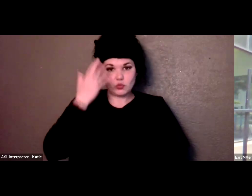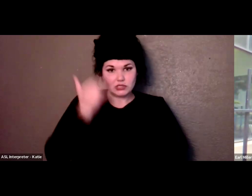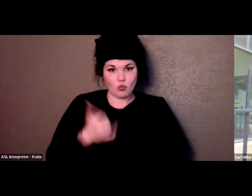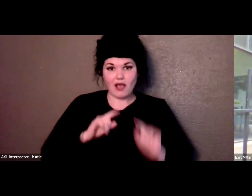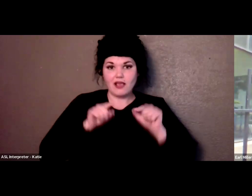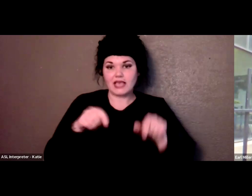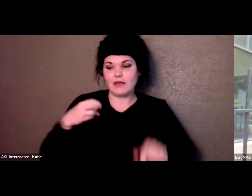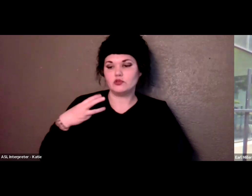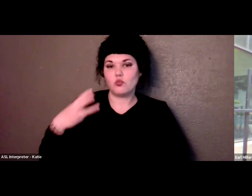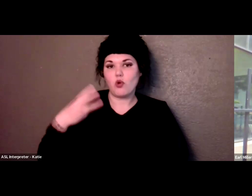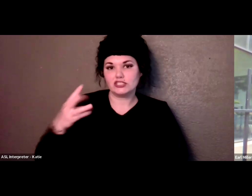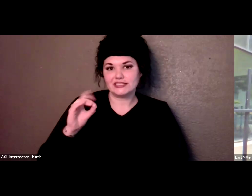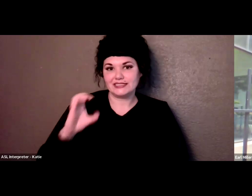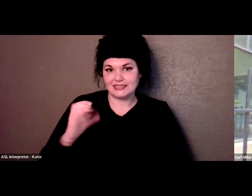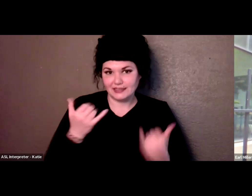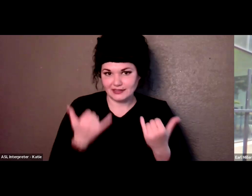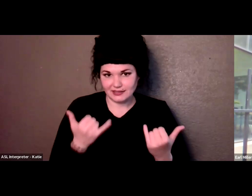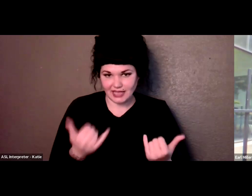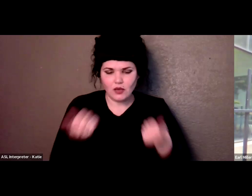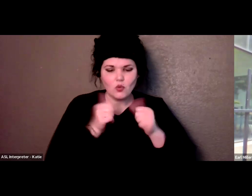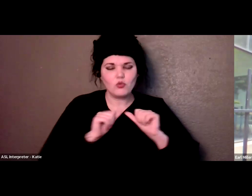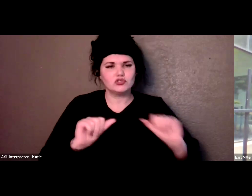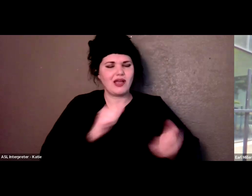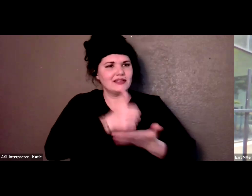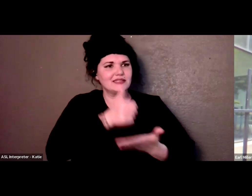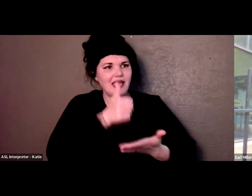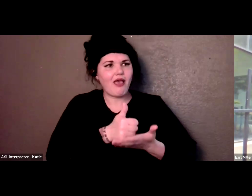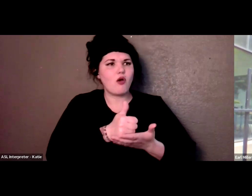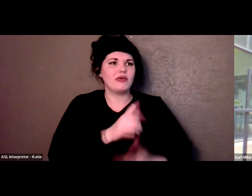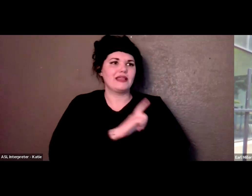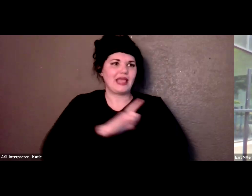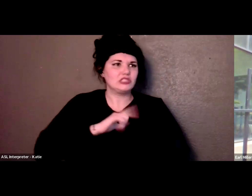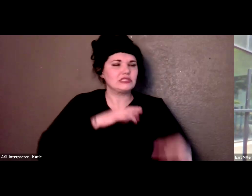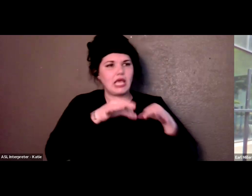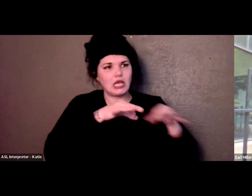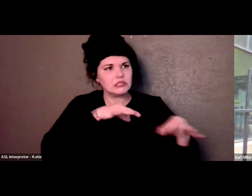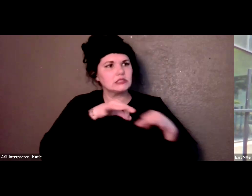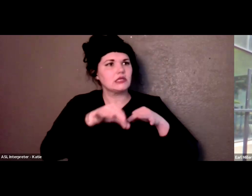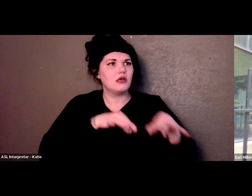really trying to help legislators think about the policies that might allow people to a take